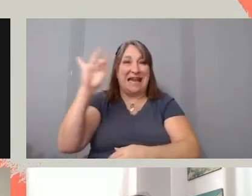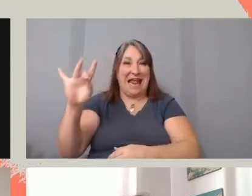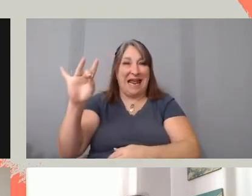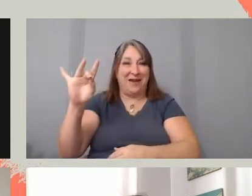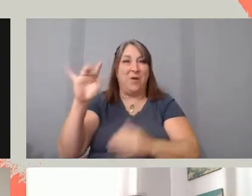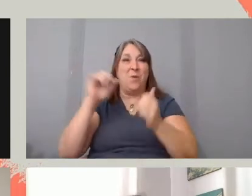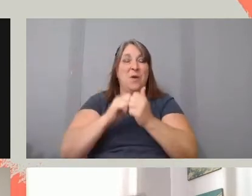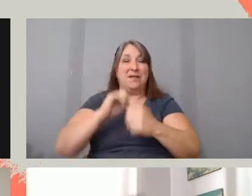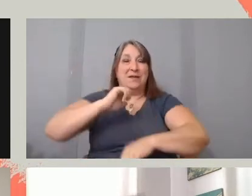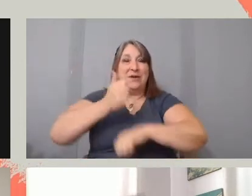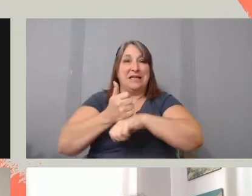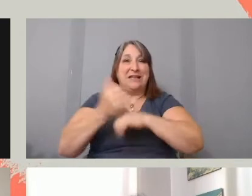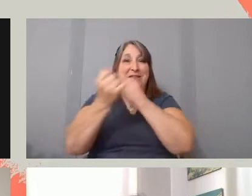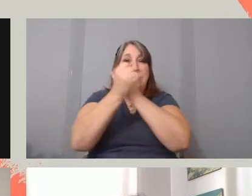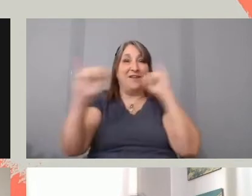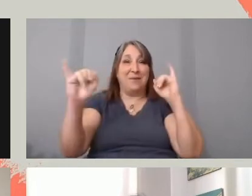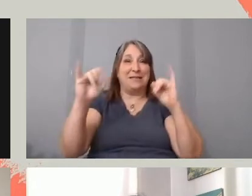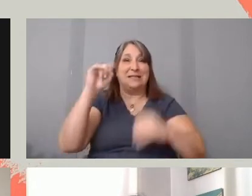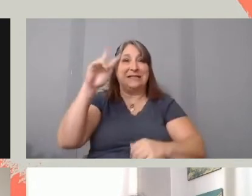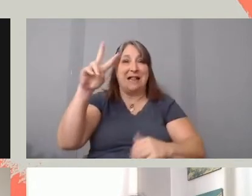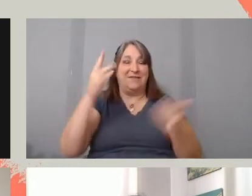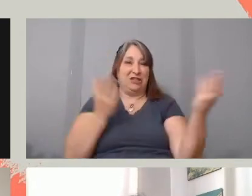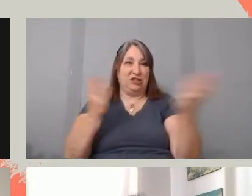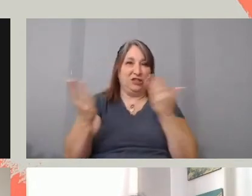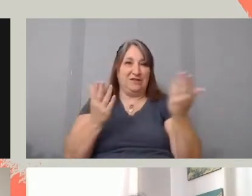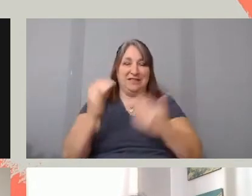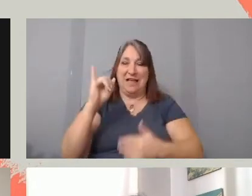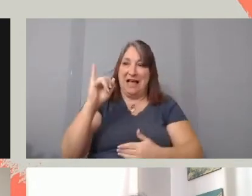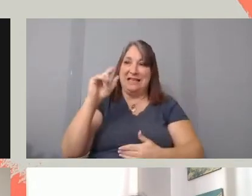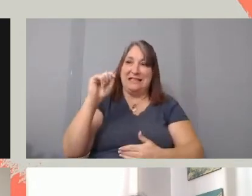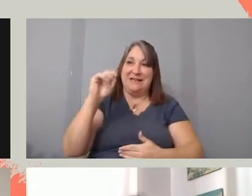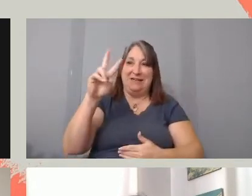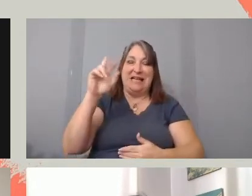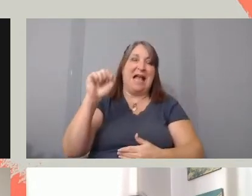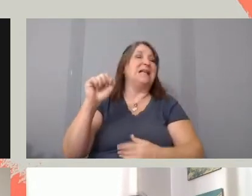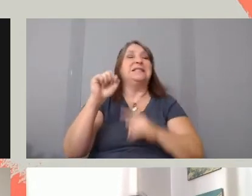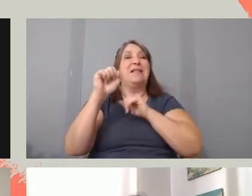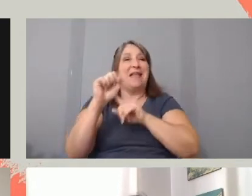Which is a real, it's an example of a real partnership